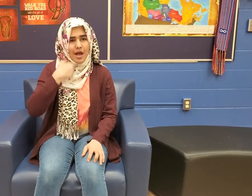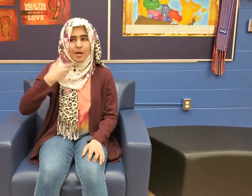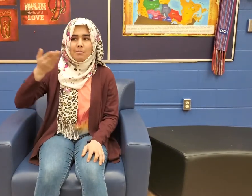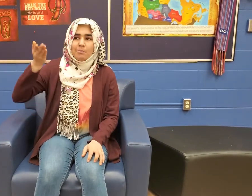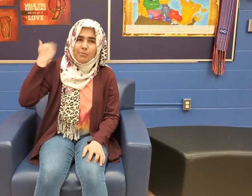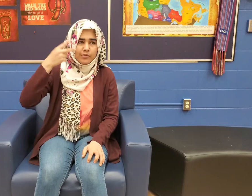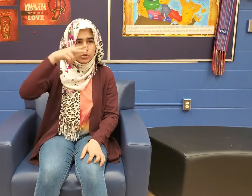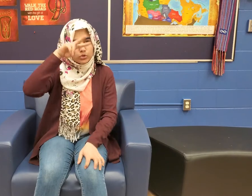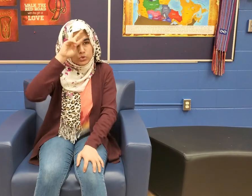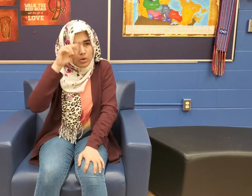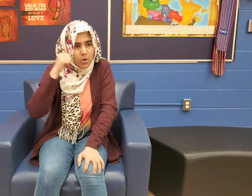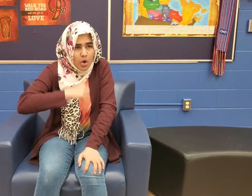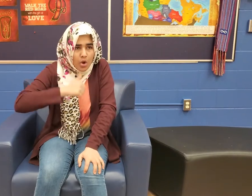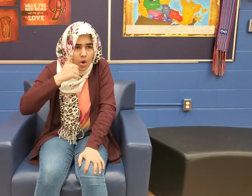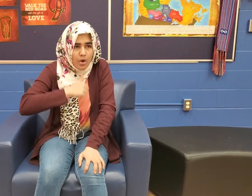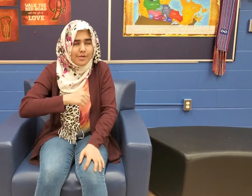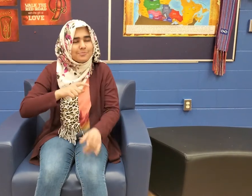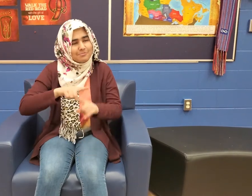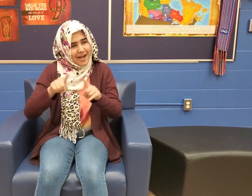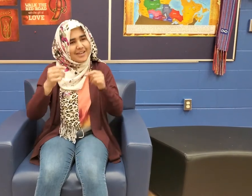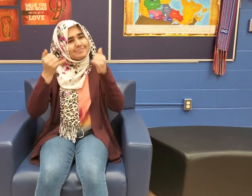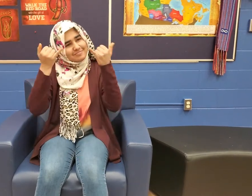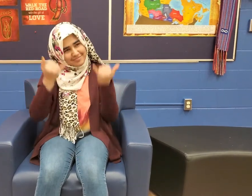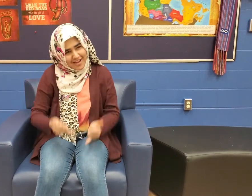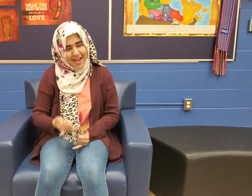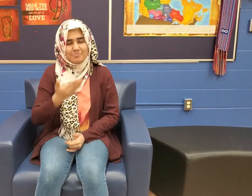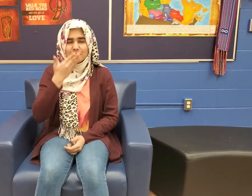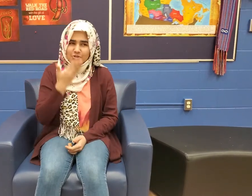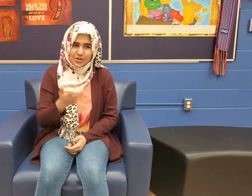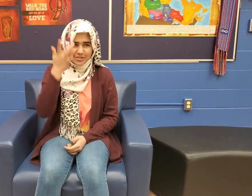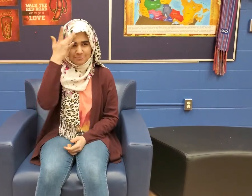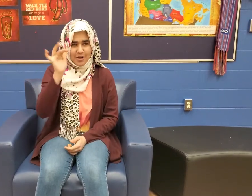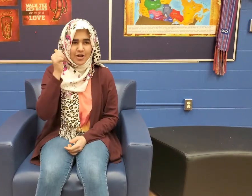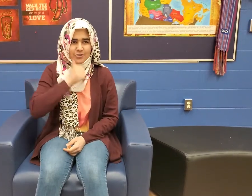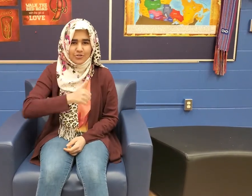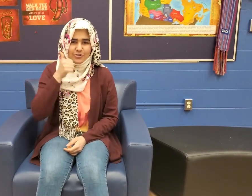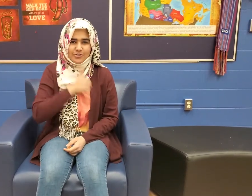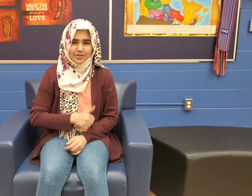I was a stupid girl before, but now I'm a good and smart girl.